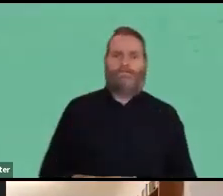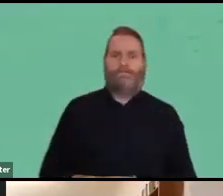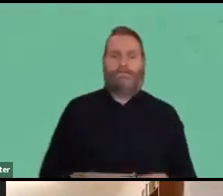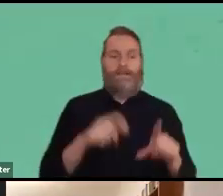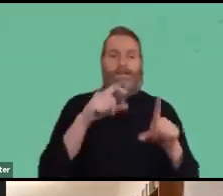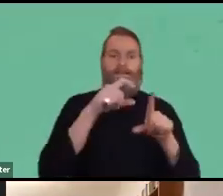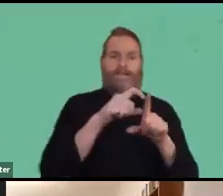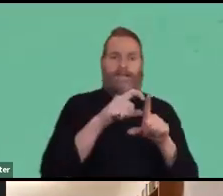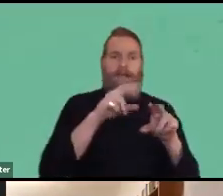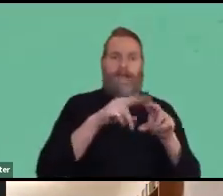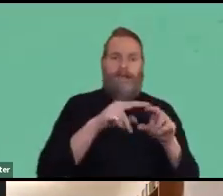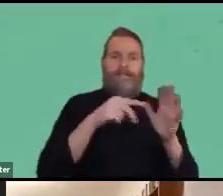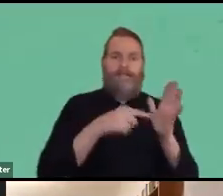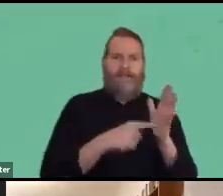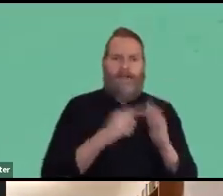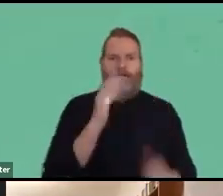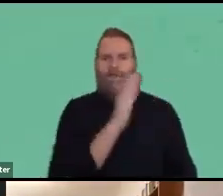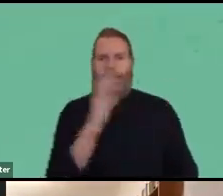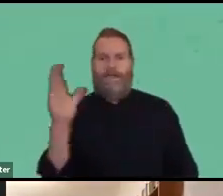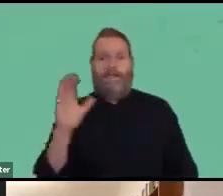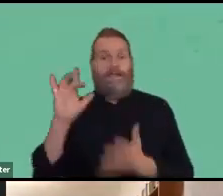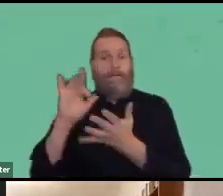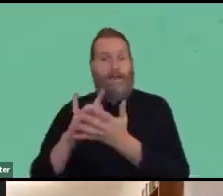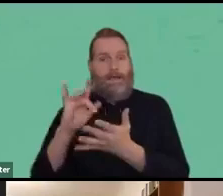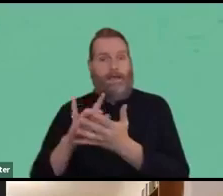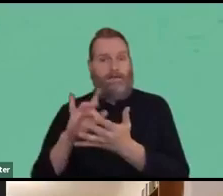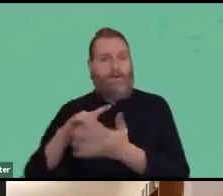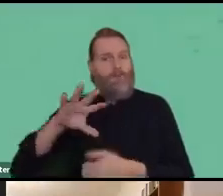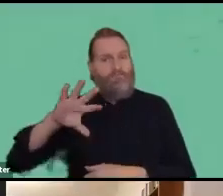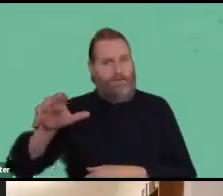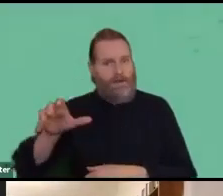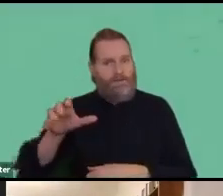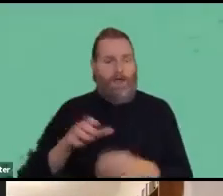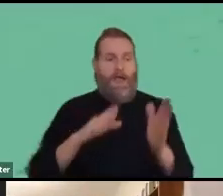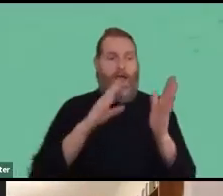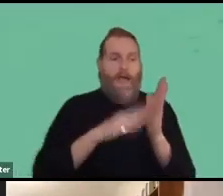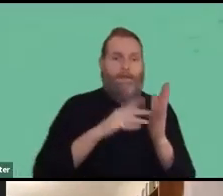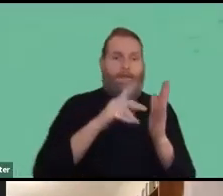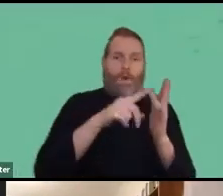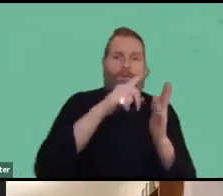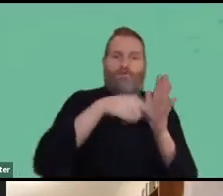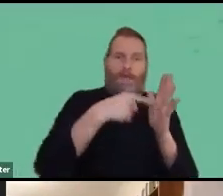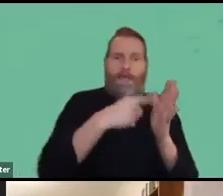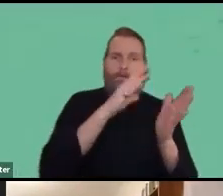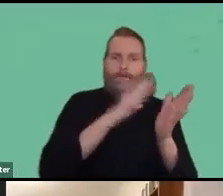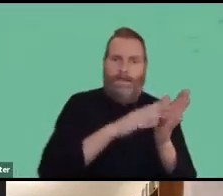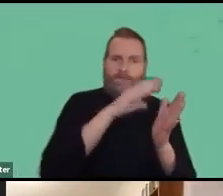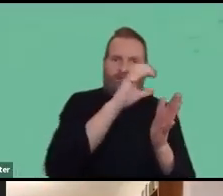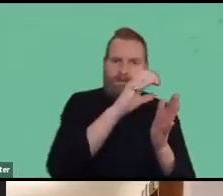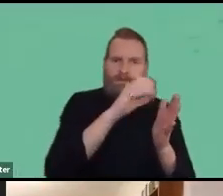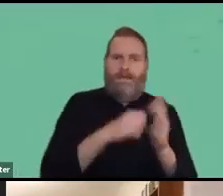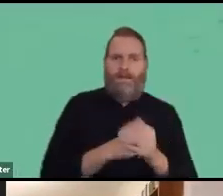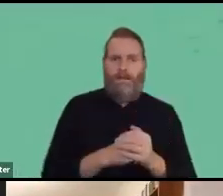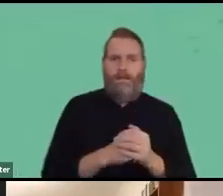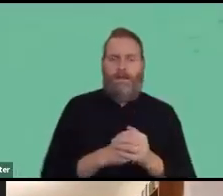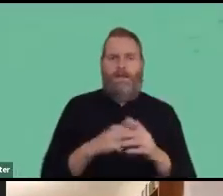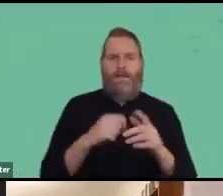east midlands branch, MoJ greater Manchester, solidarity from the PCS samba band, HMRC Bradford,